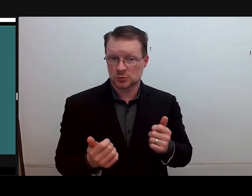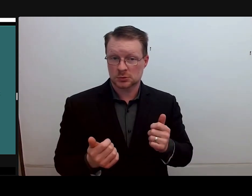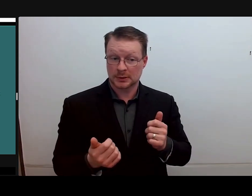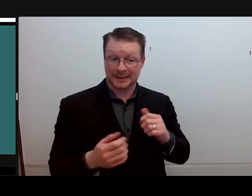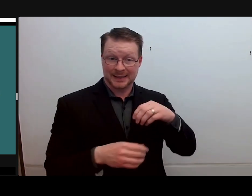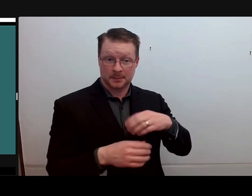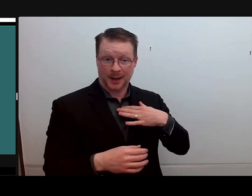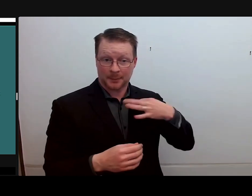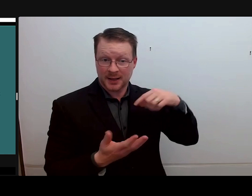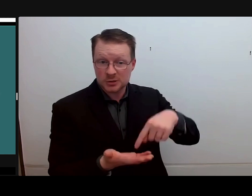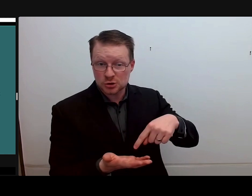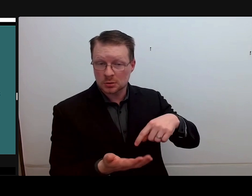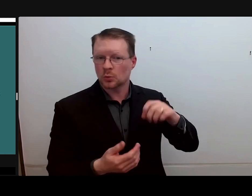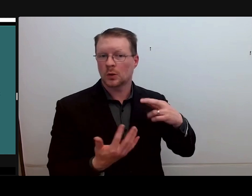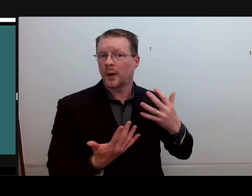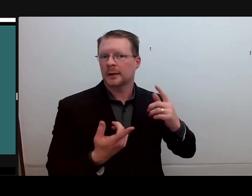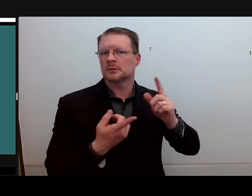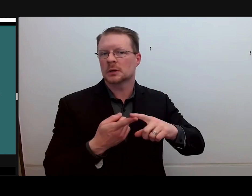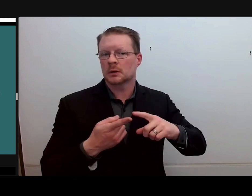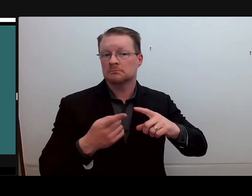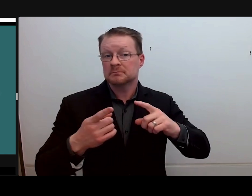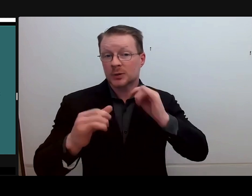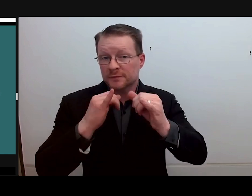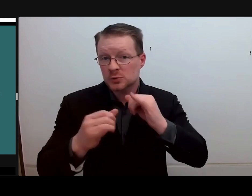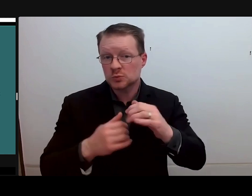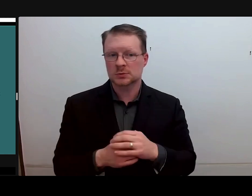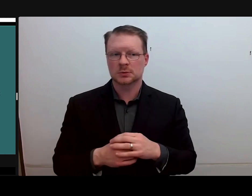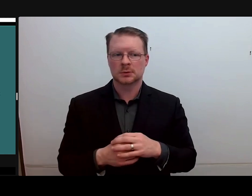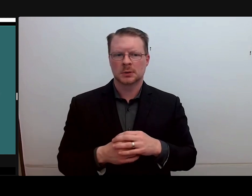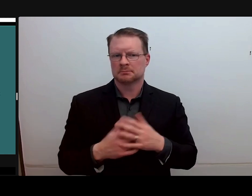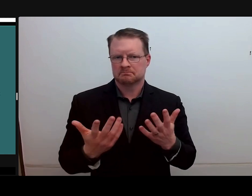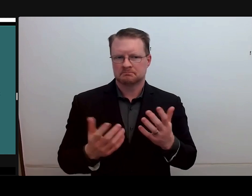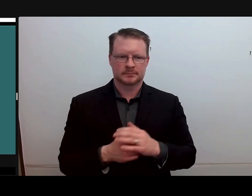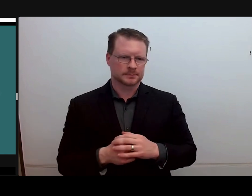When should we disclose our deafness? In an application or wait until the interview?